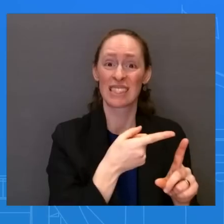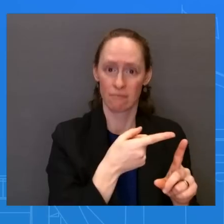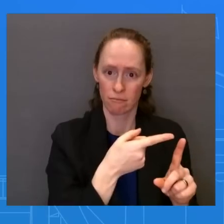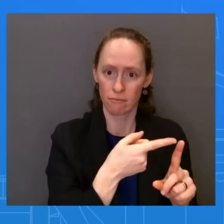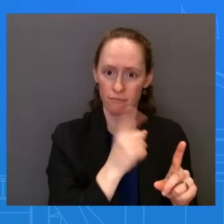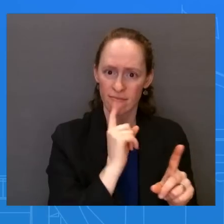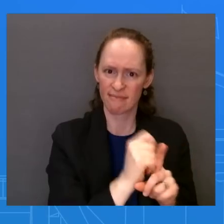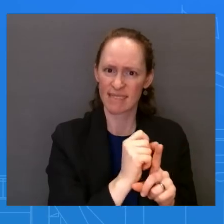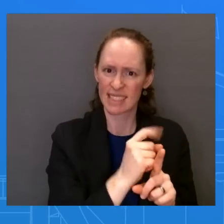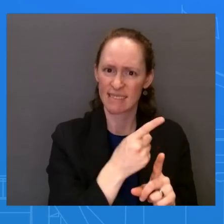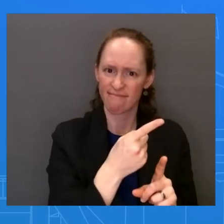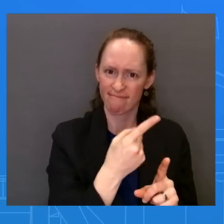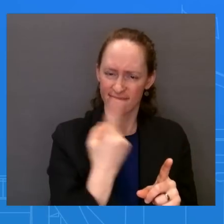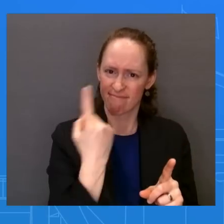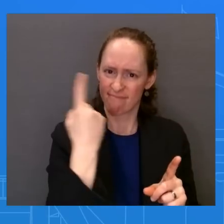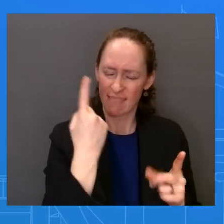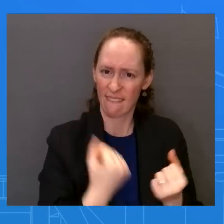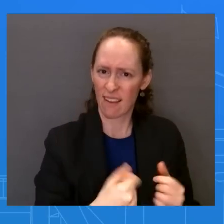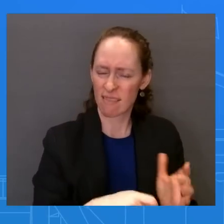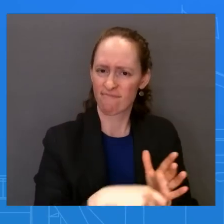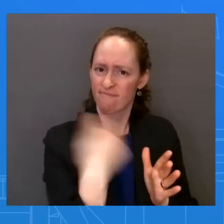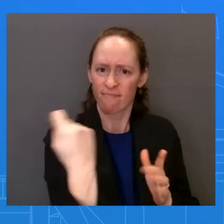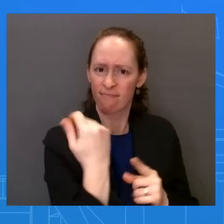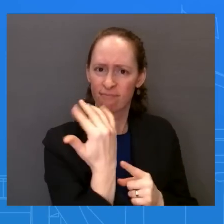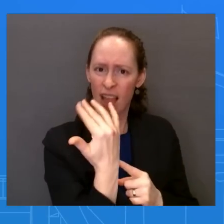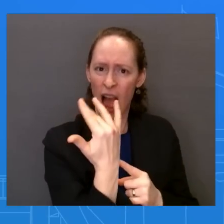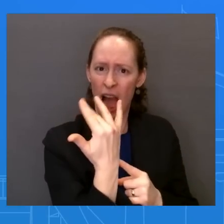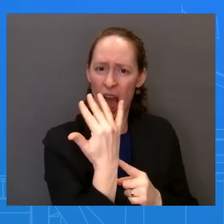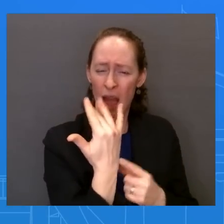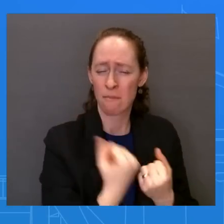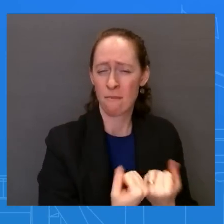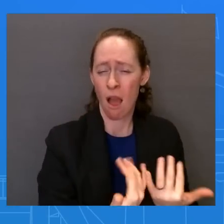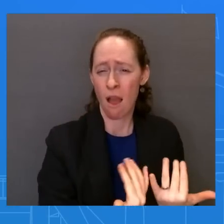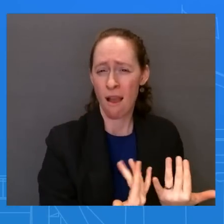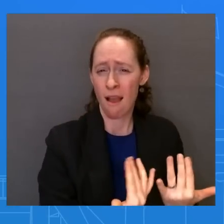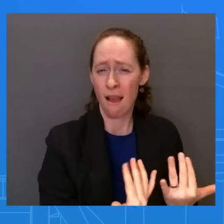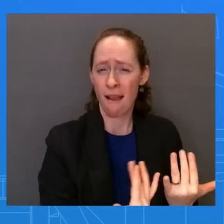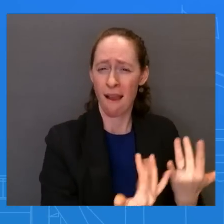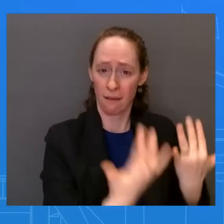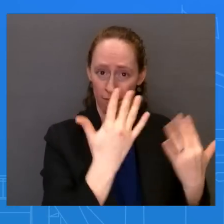Pope Francis asked the world to pray for Father Isaac Achi. Question one -- two questions here.